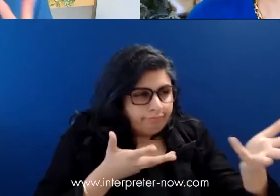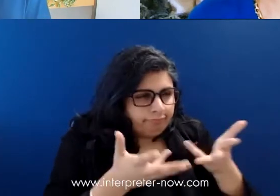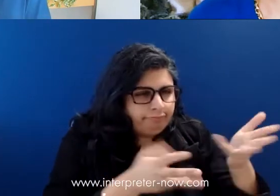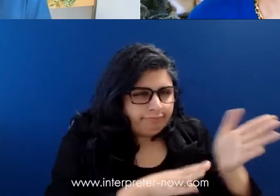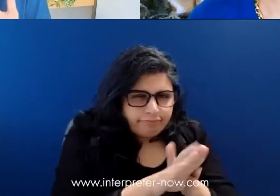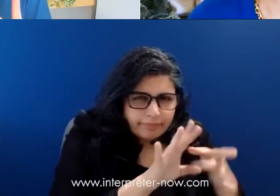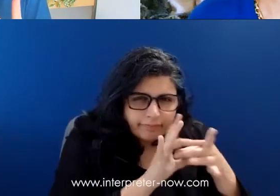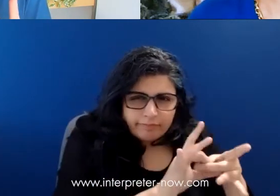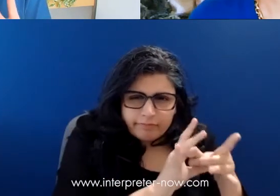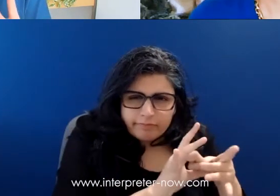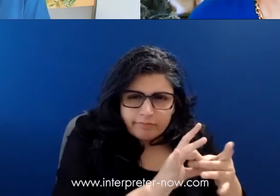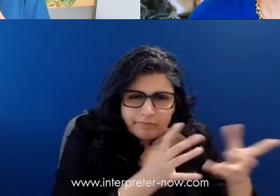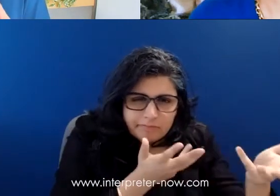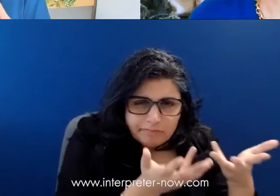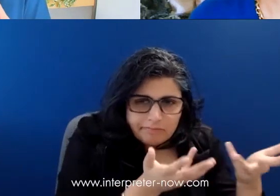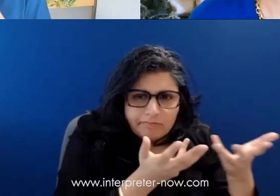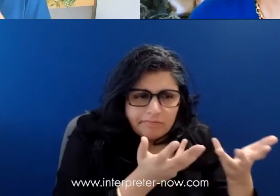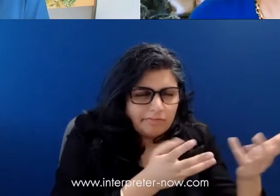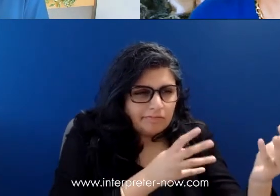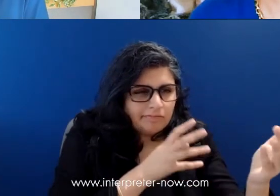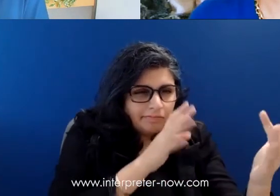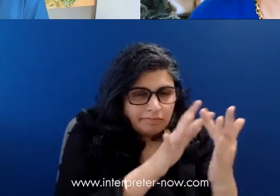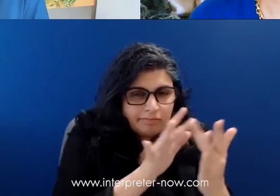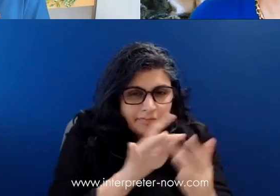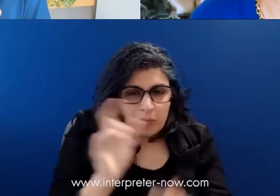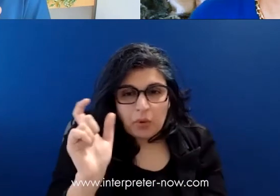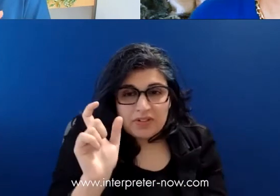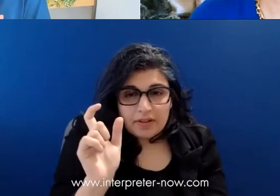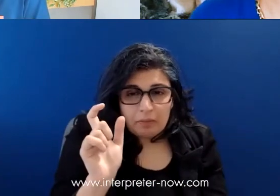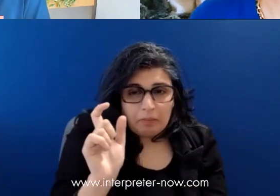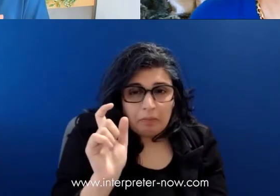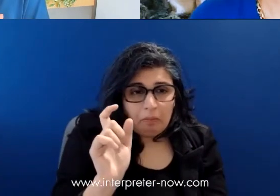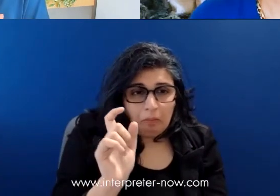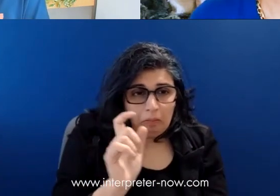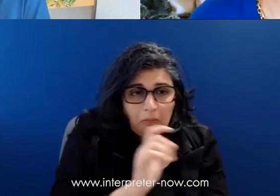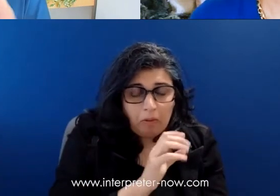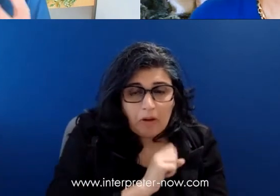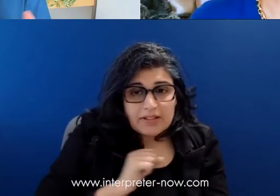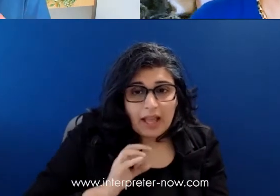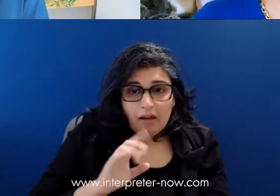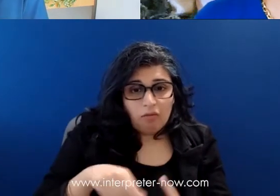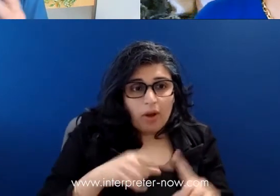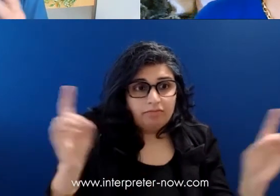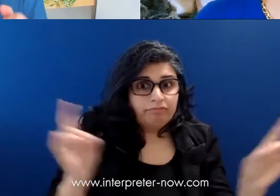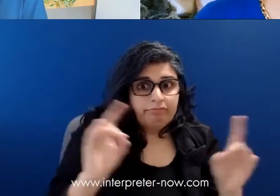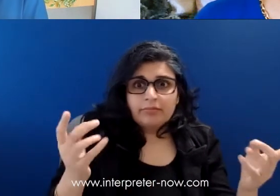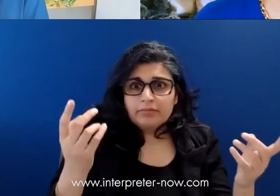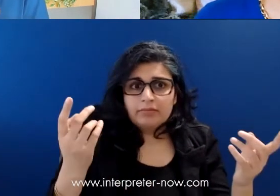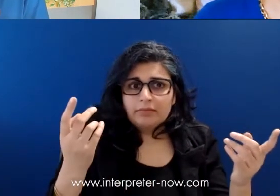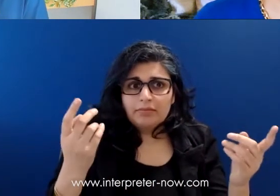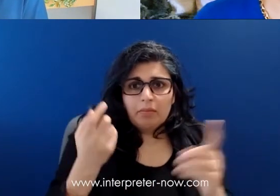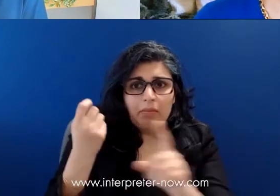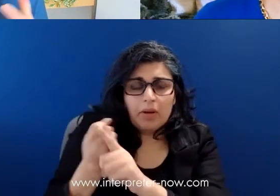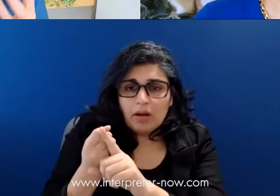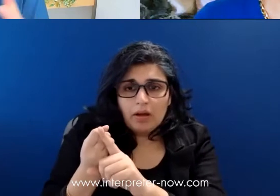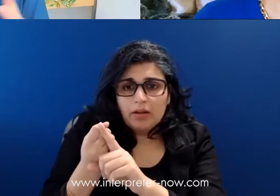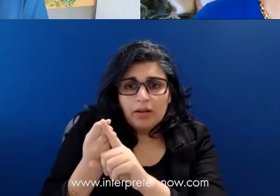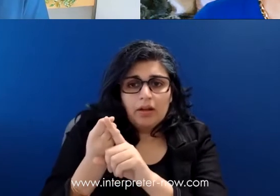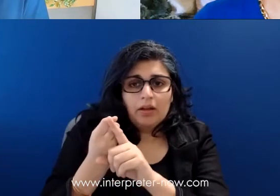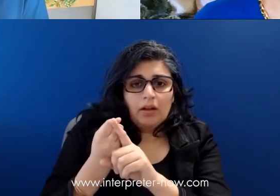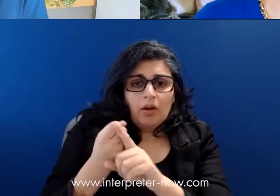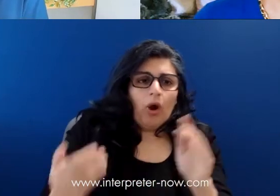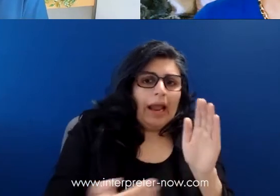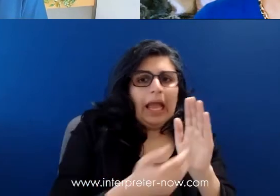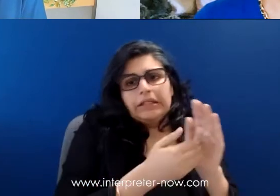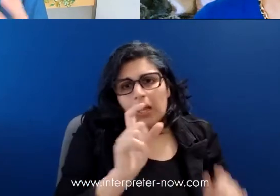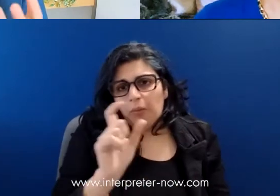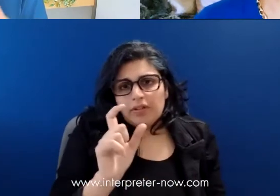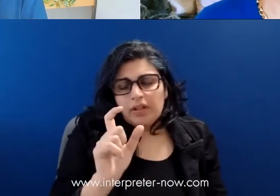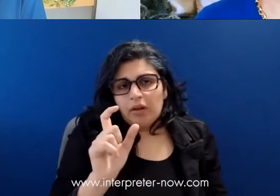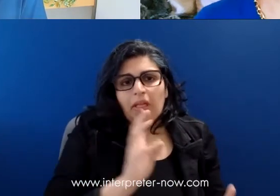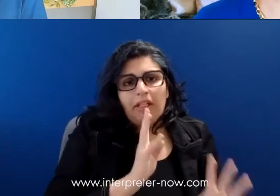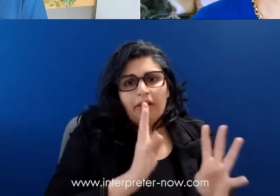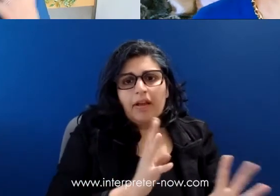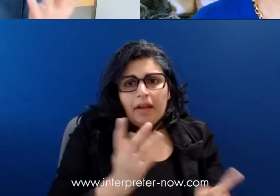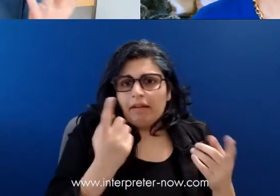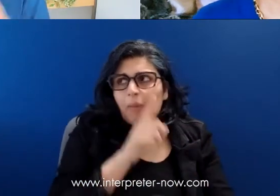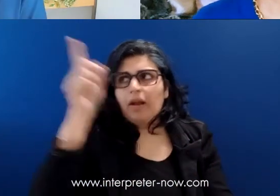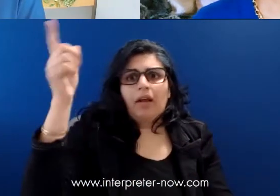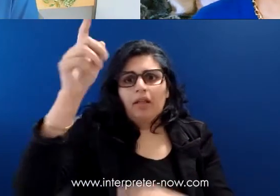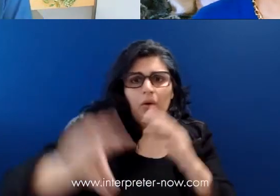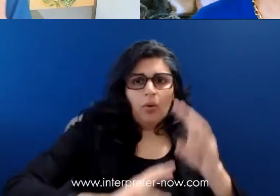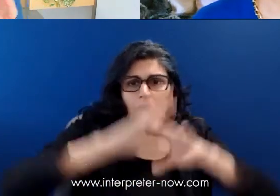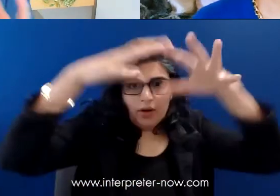You mentioned reaching out to Muslim colleagues when violence happens at a mosque, or big